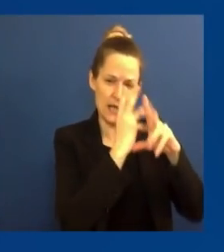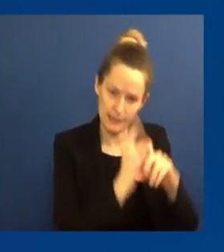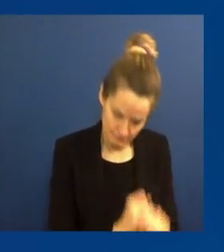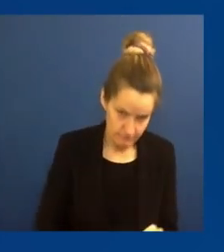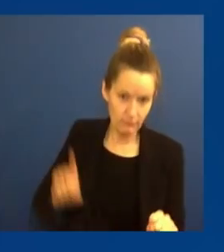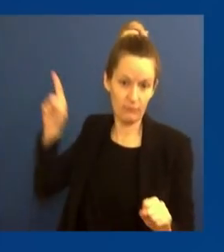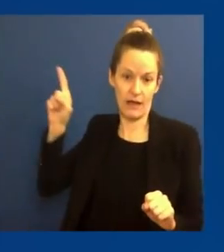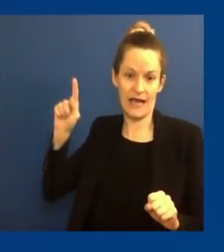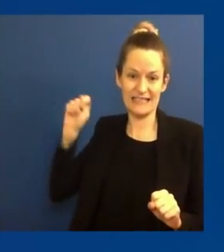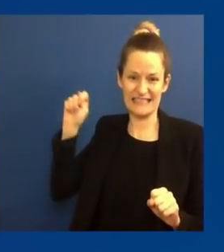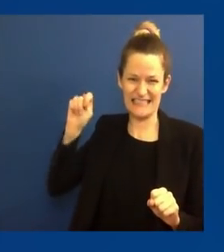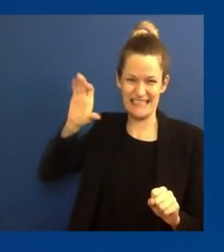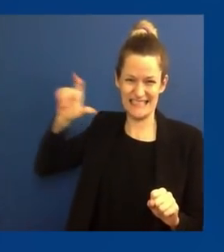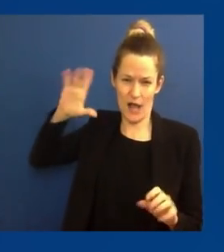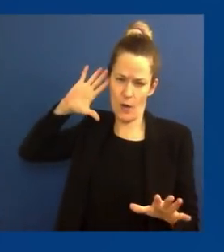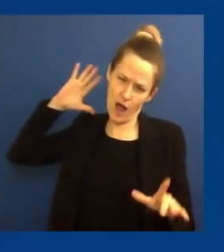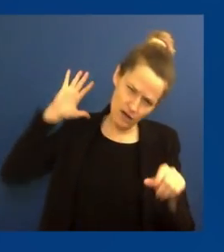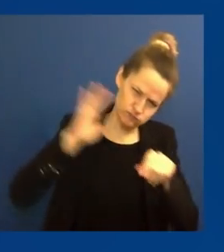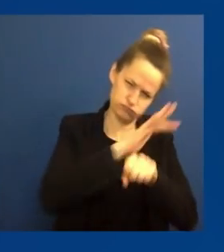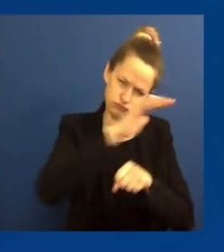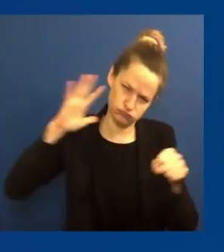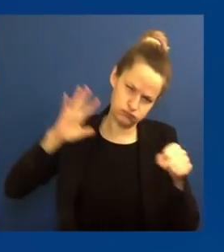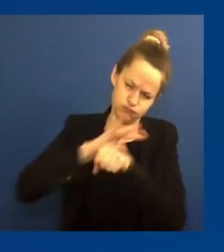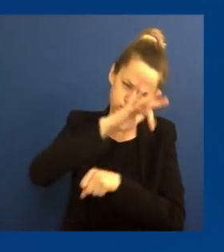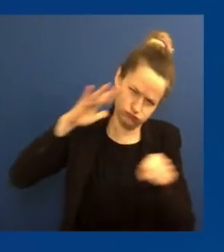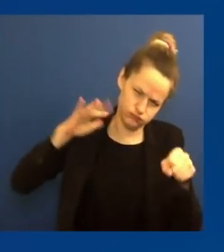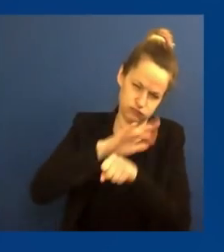generally prevent the progression of a disease --